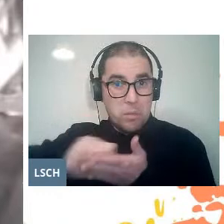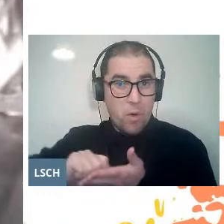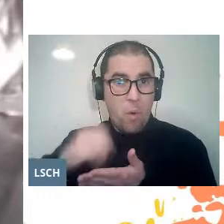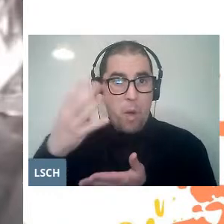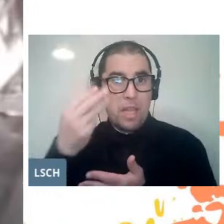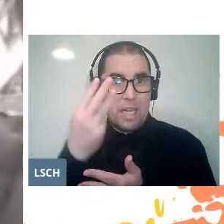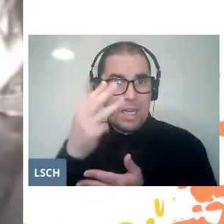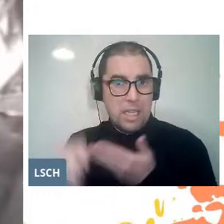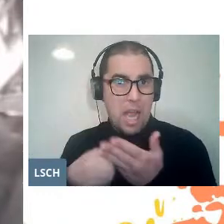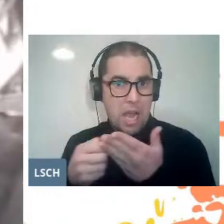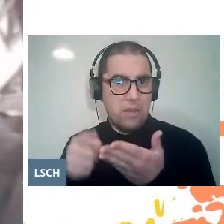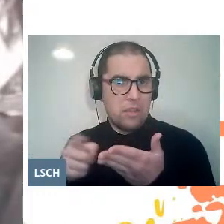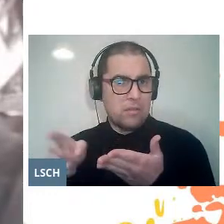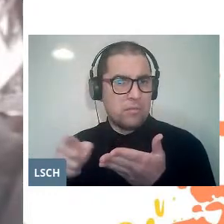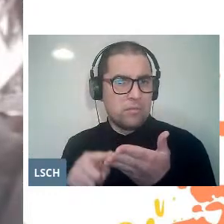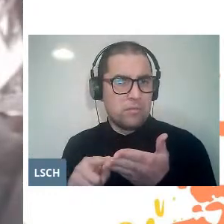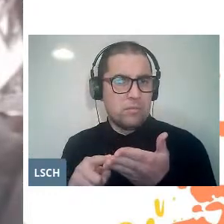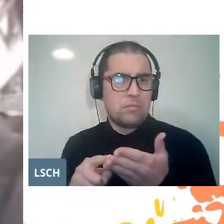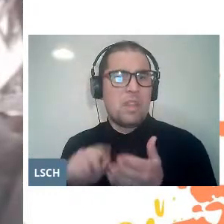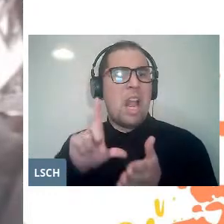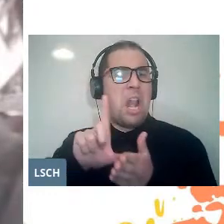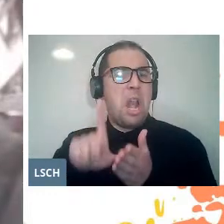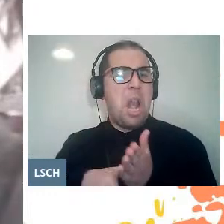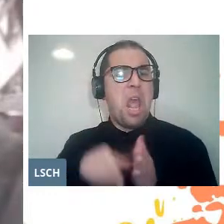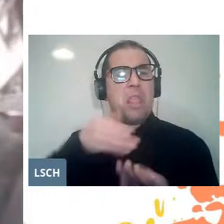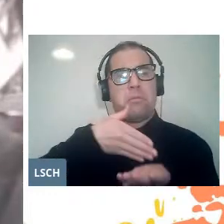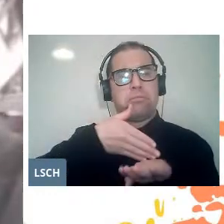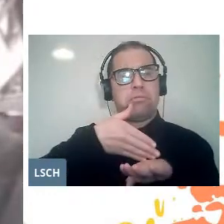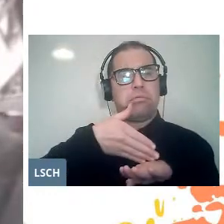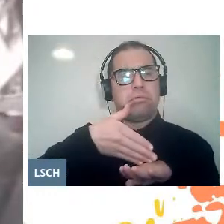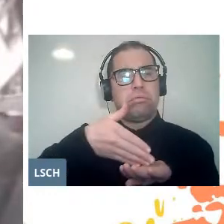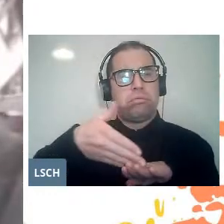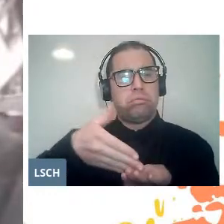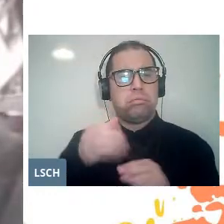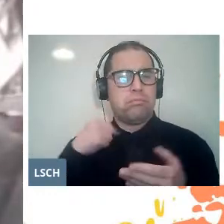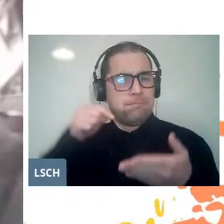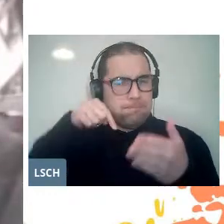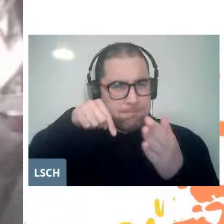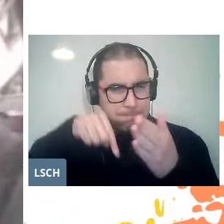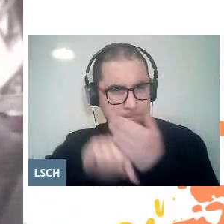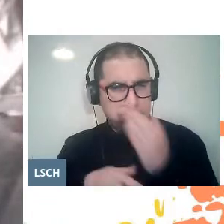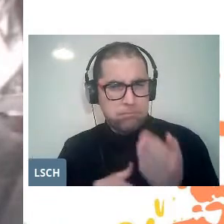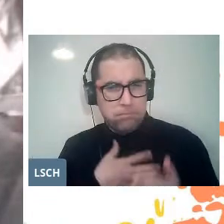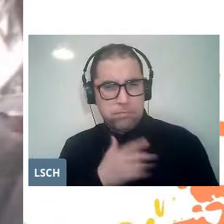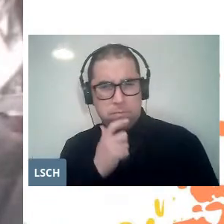This delay is due to his deep sense of author and critic